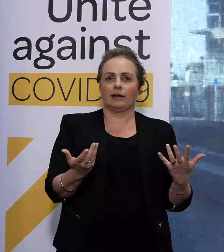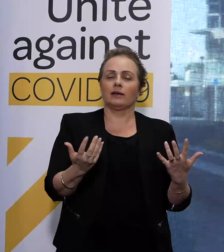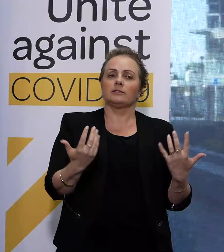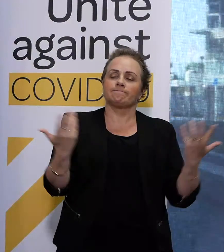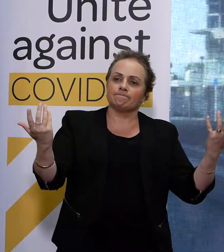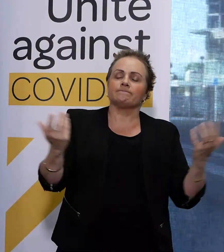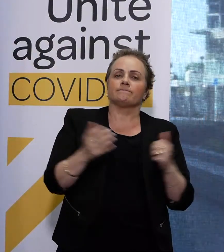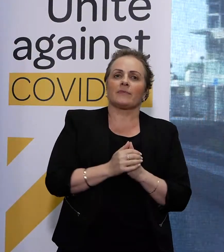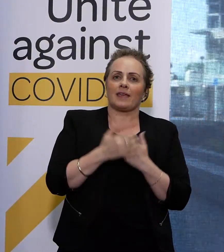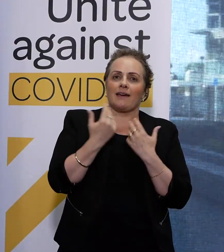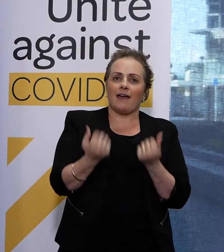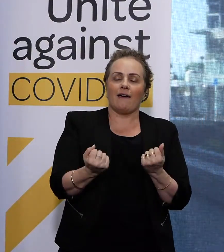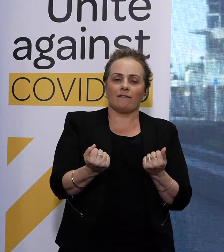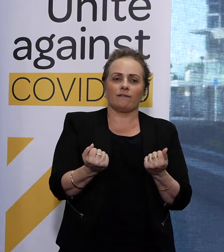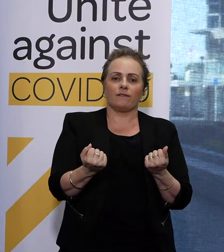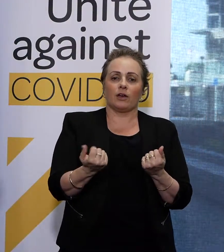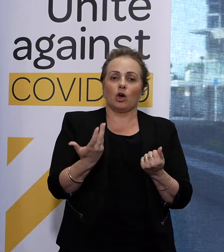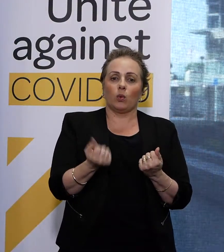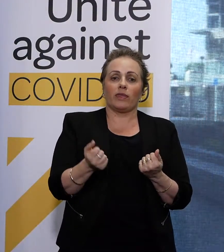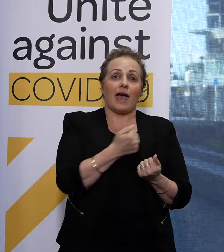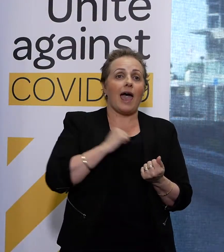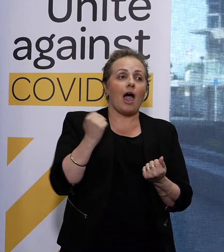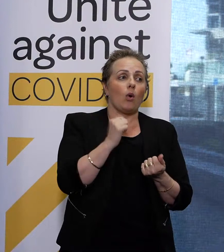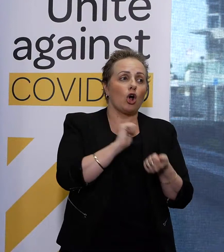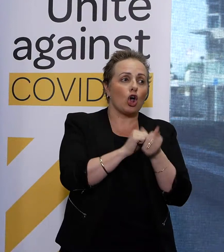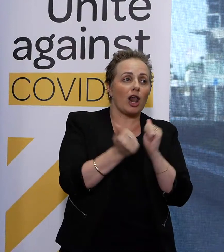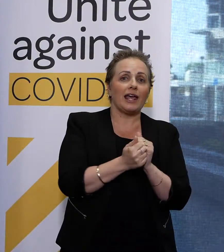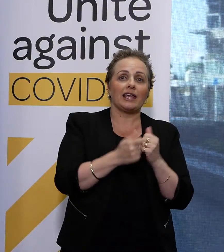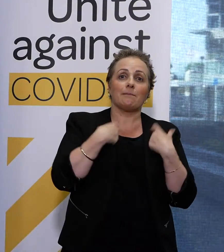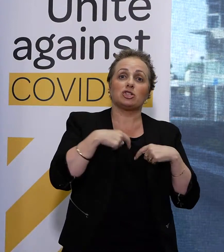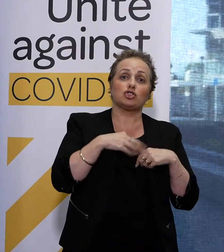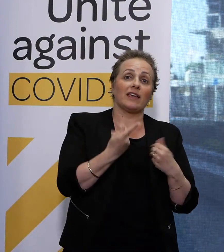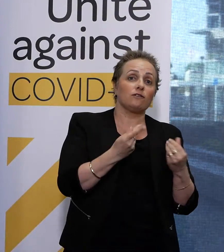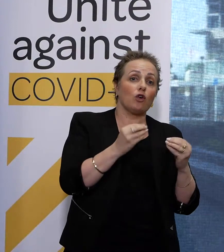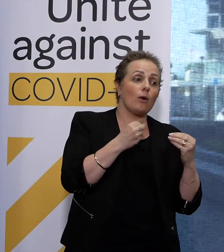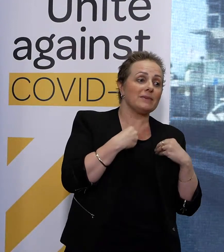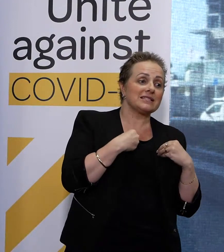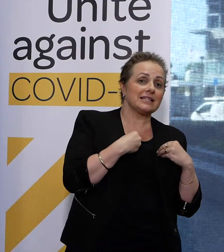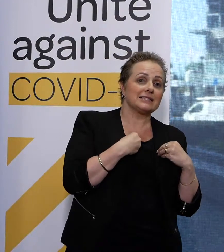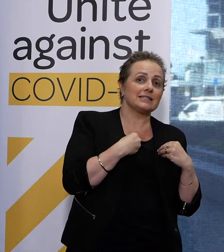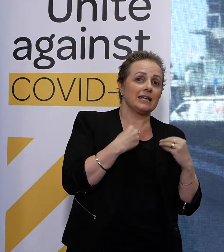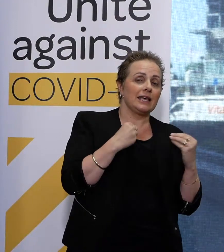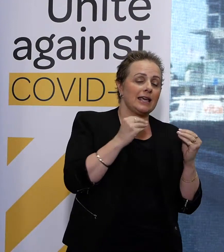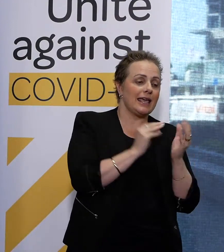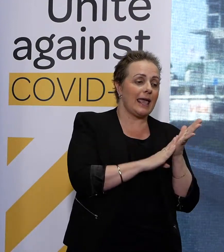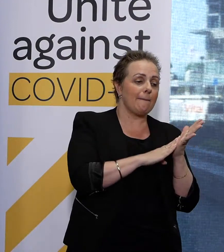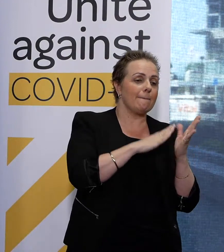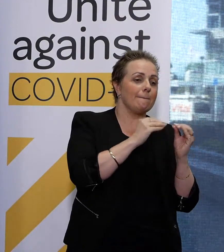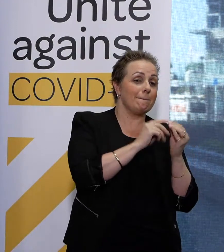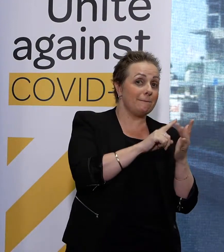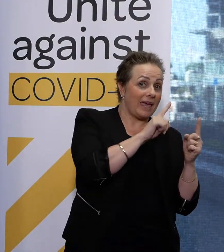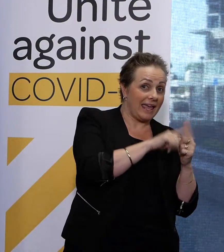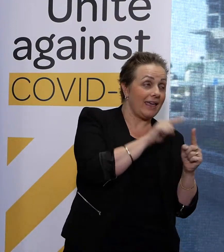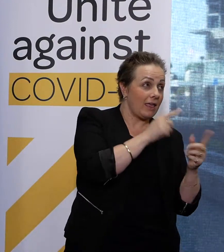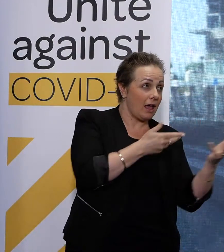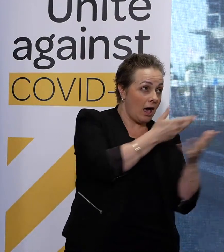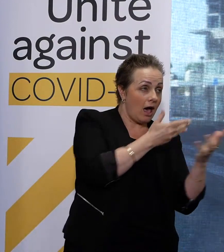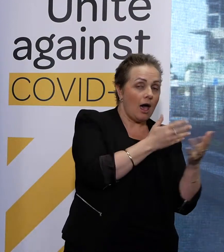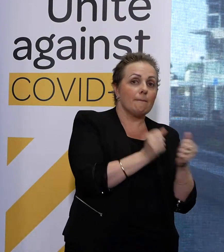not just in our efforts with our colleagues in ministry for business, innovation and employment to ensure New Zealand accesses a vaccine,